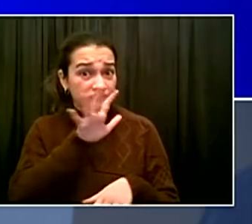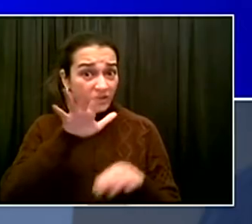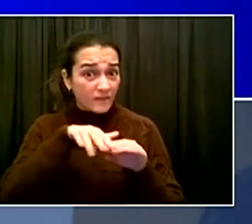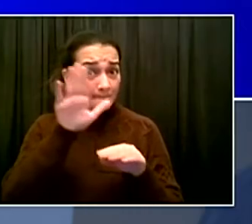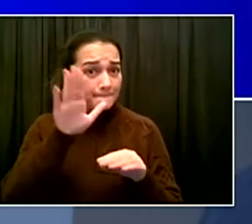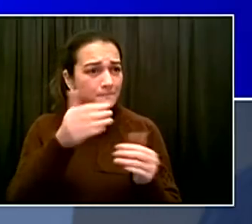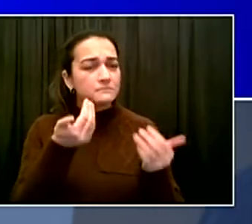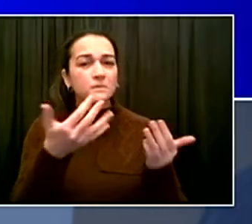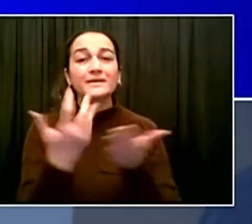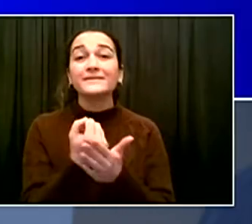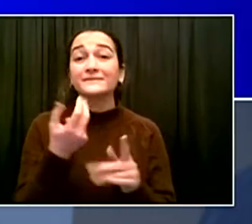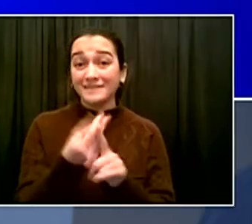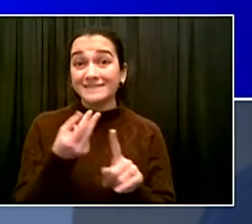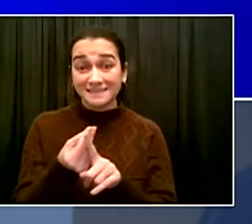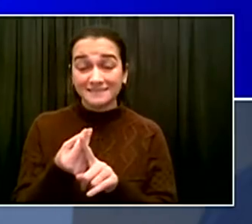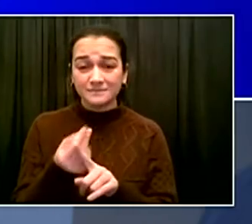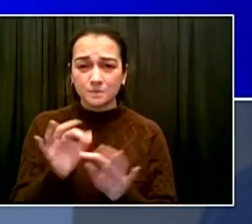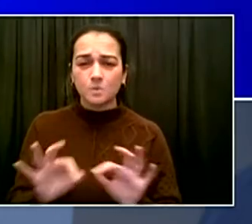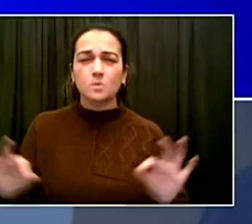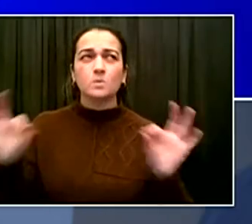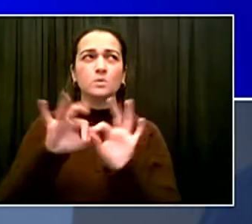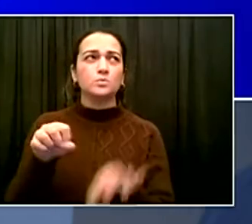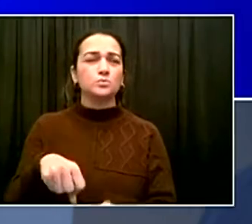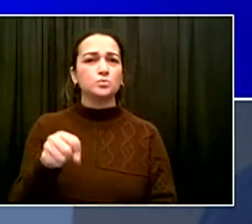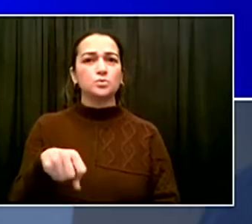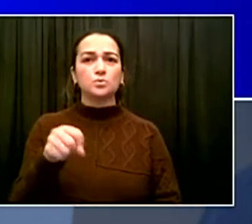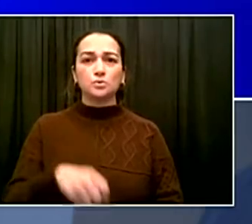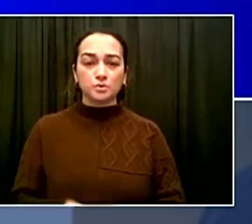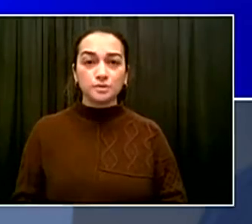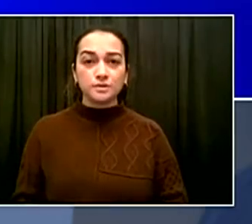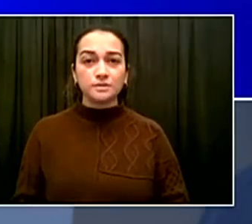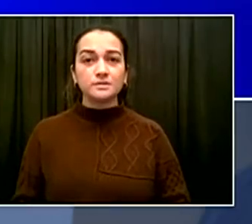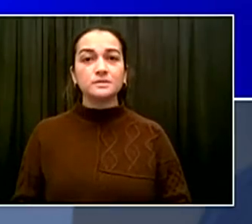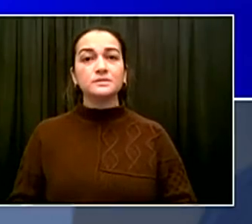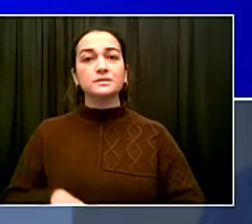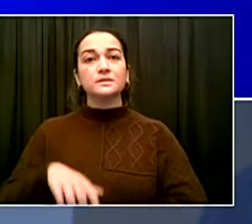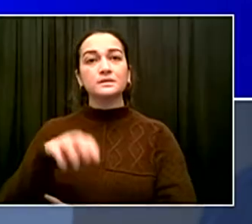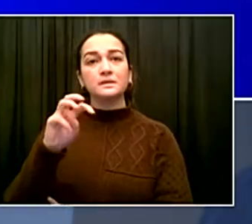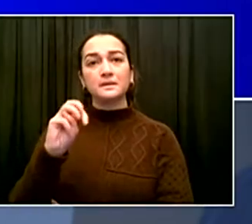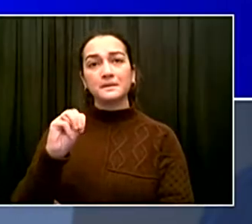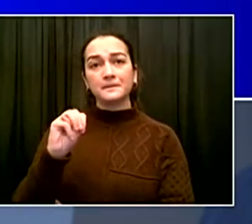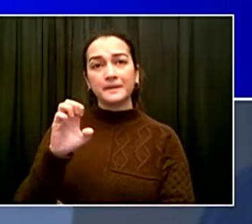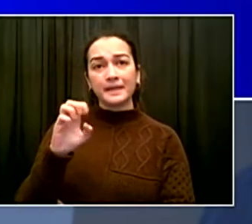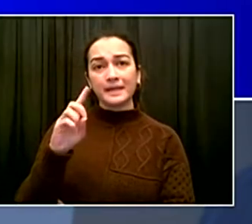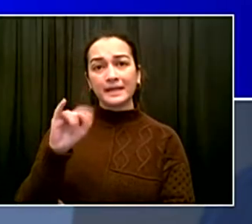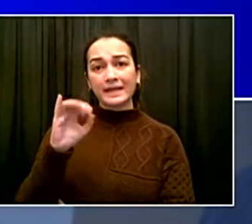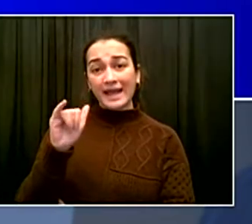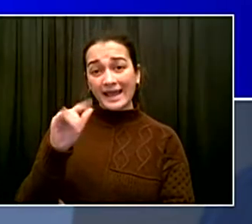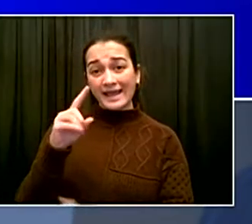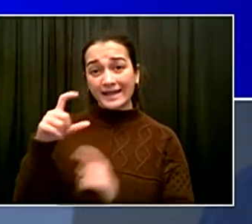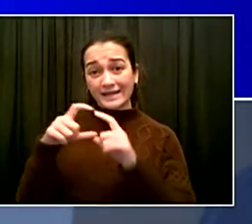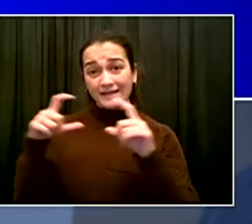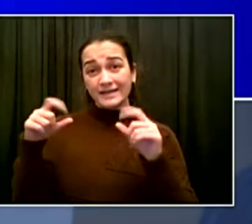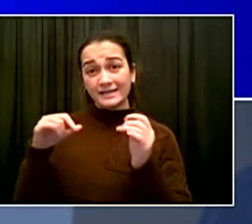PARENTS, GRANDPARENTS, GUARDIAN, PLEASE GET 5 TO 11- YEAR-OLDS VACCINATED. IT IS TIME. WE NEED YOU TO. FOR PEDIATRICIANS, WE DEPEND SO MUCH, AS A PARENT, WE LISTEN TO PEDIATRICIANS DEEPLY.